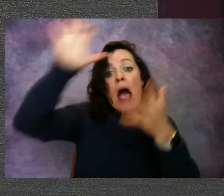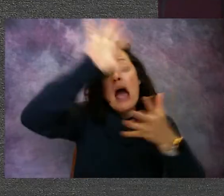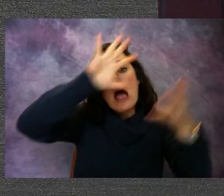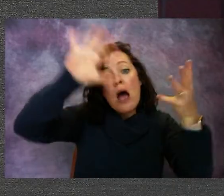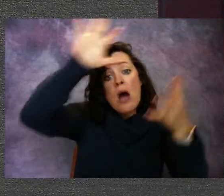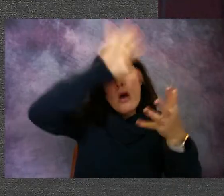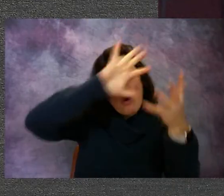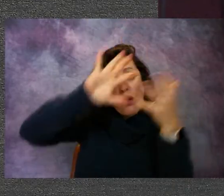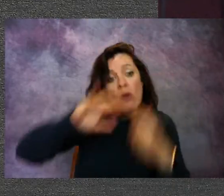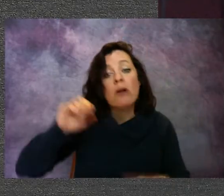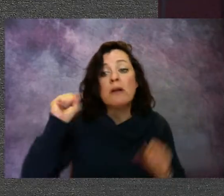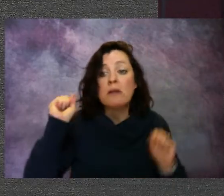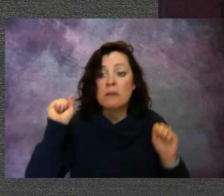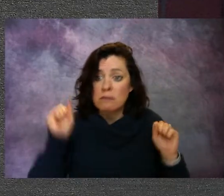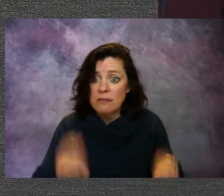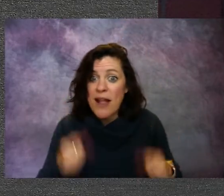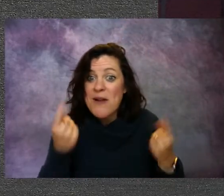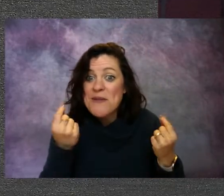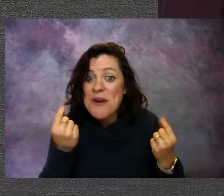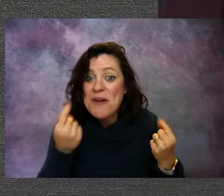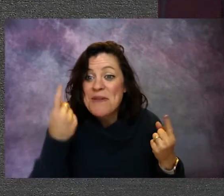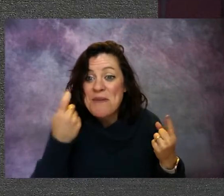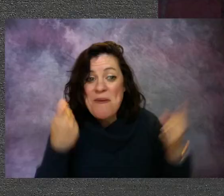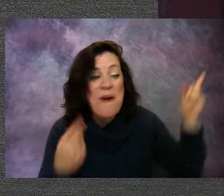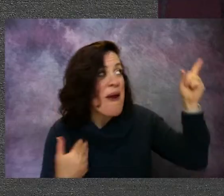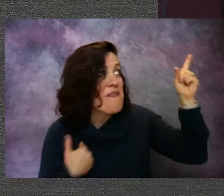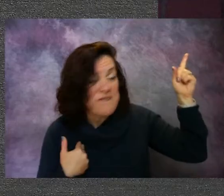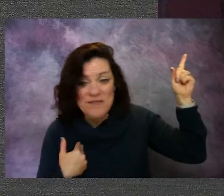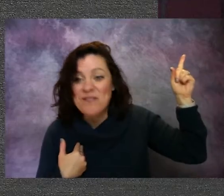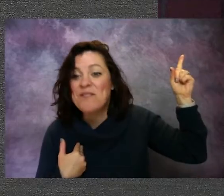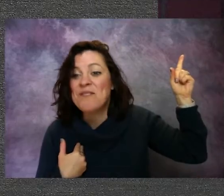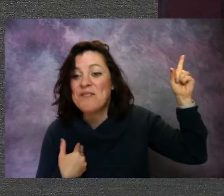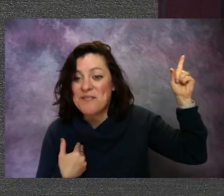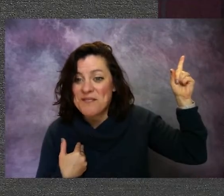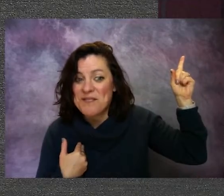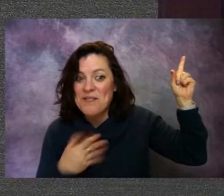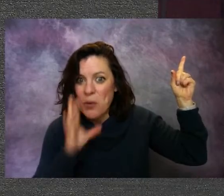and the one that we have that's coming very, very quickly